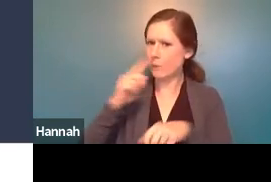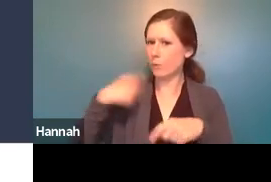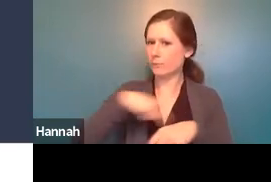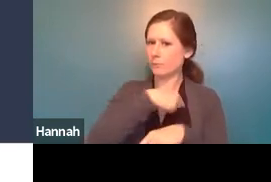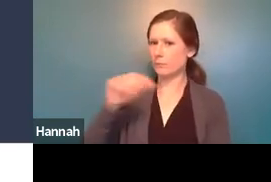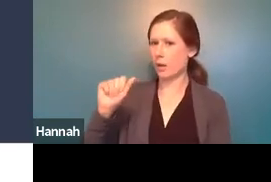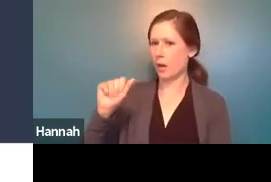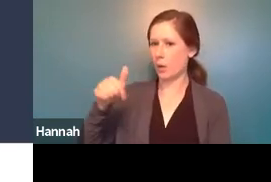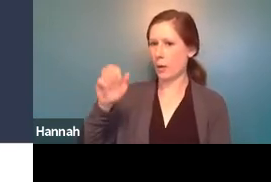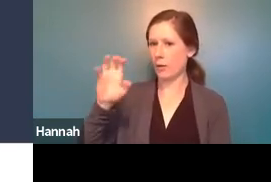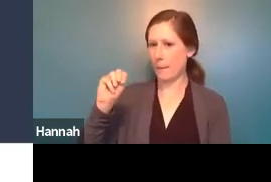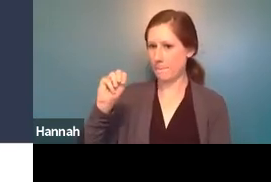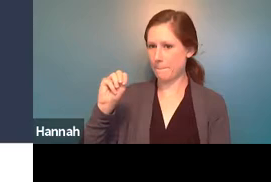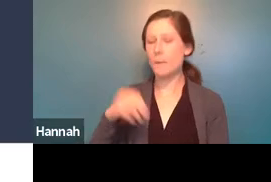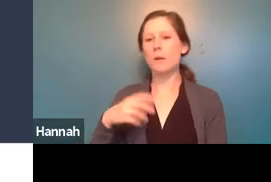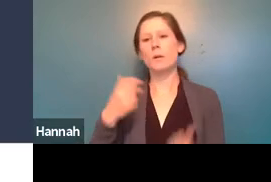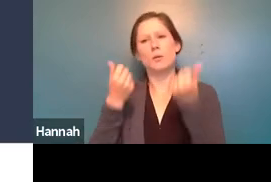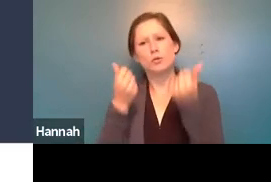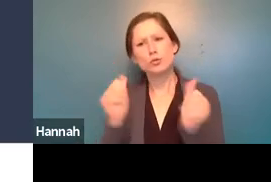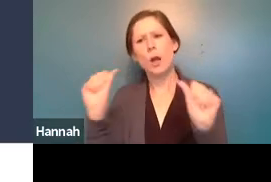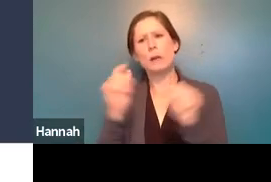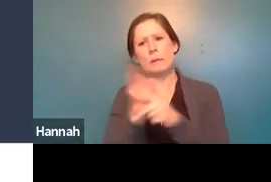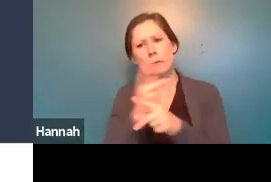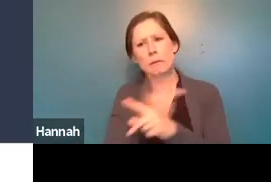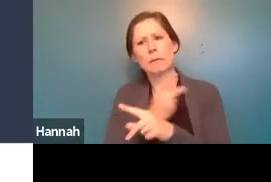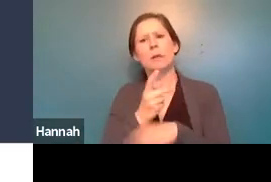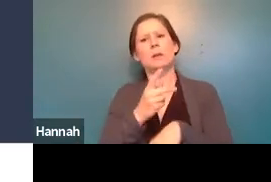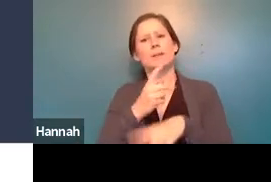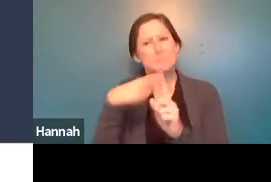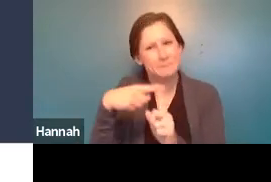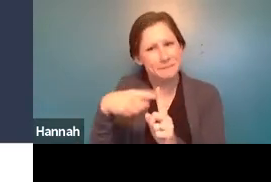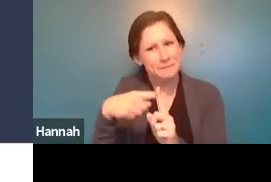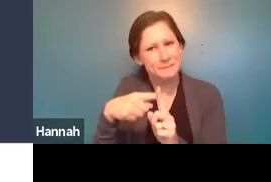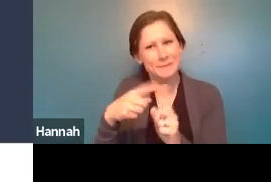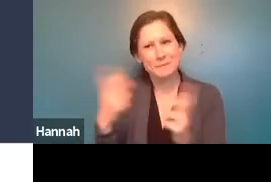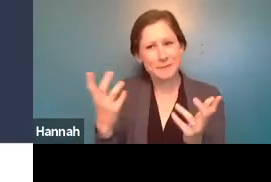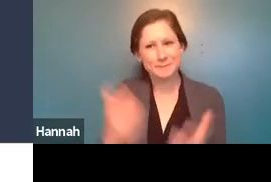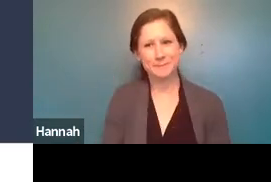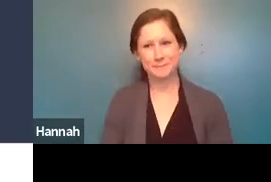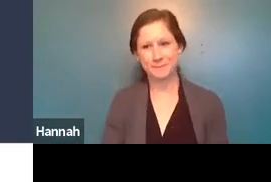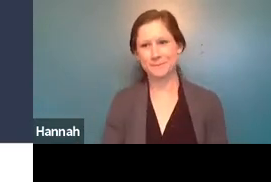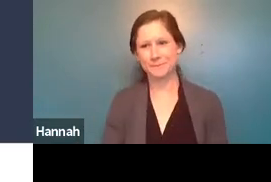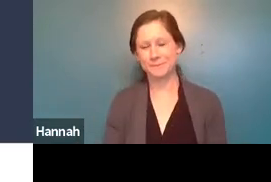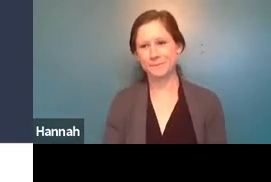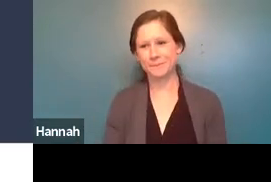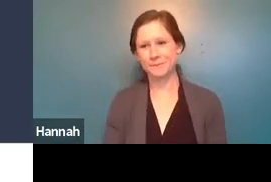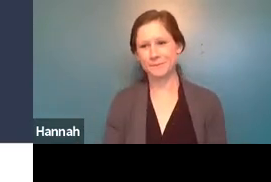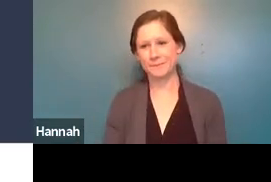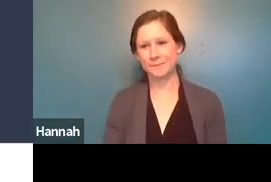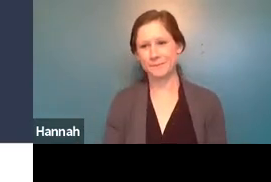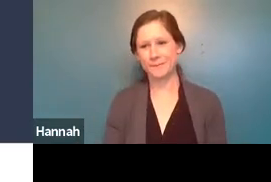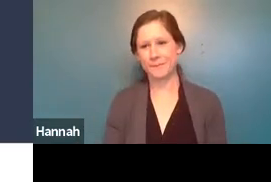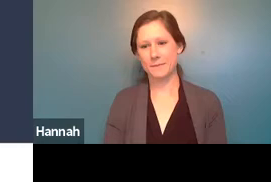Just trying to find the silver lining in it at least.